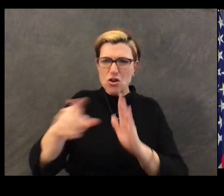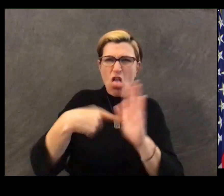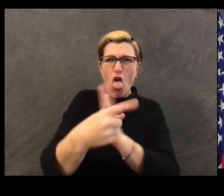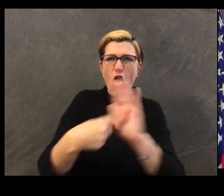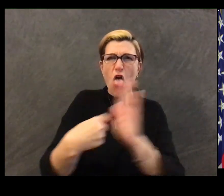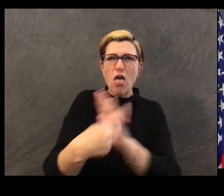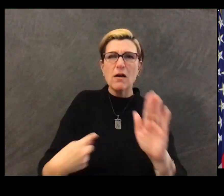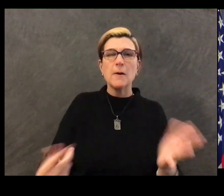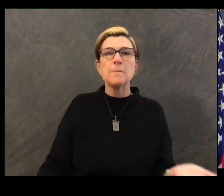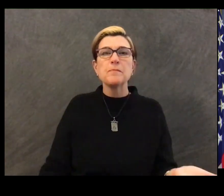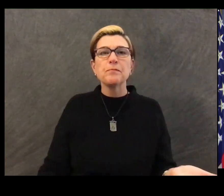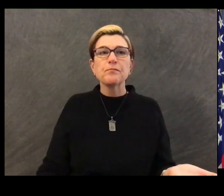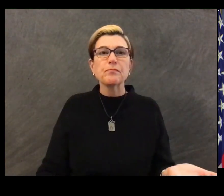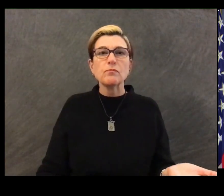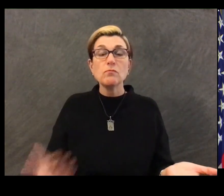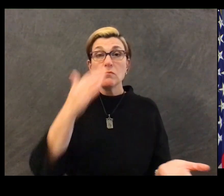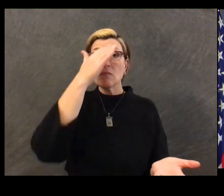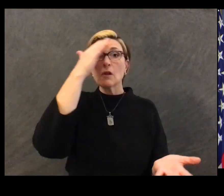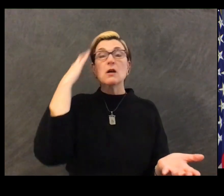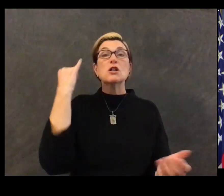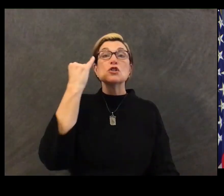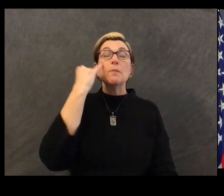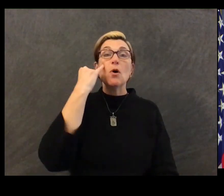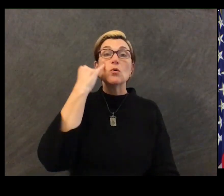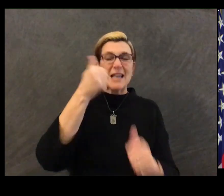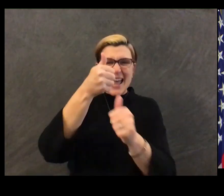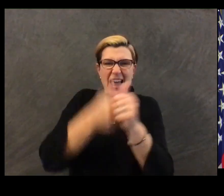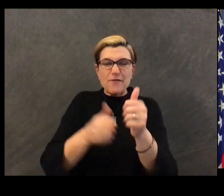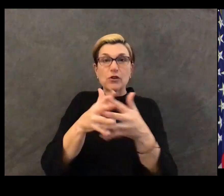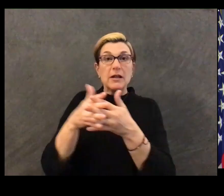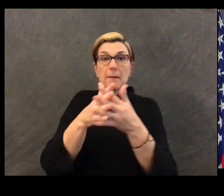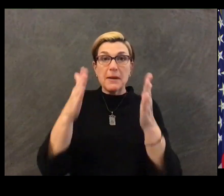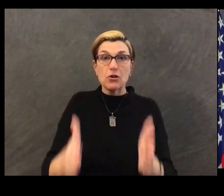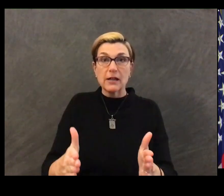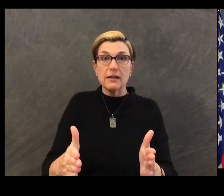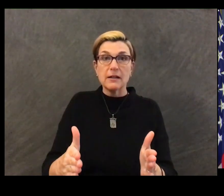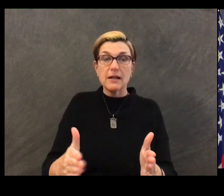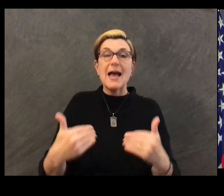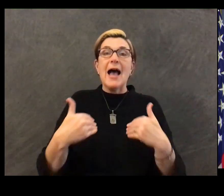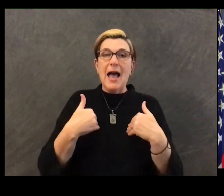say and if we gave every one of those people a test ten times so we give three